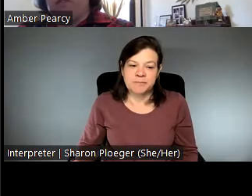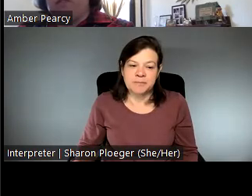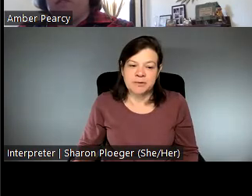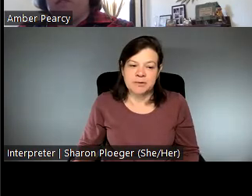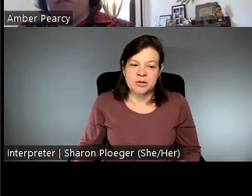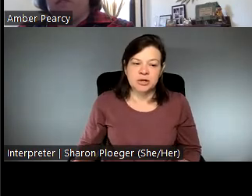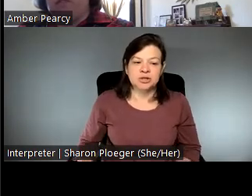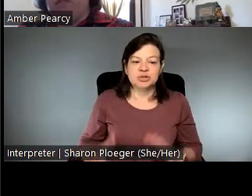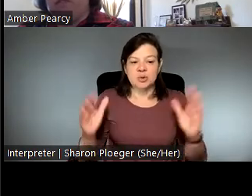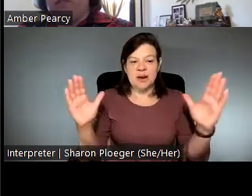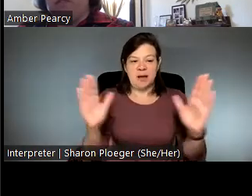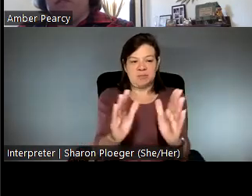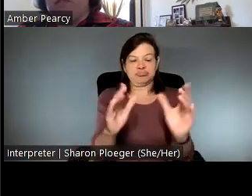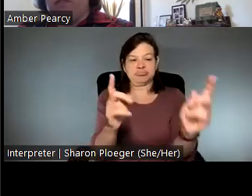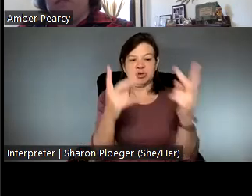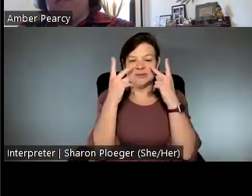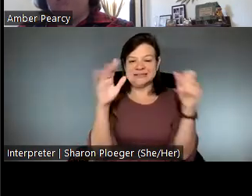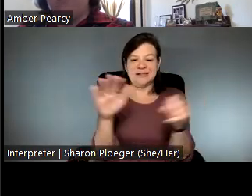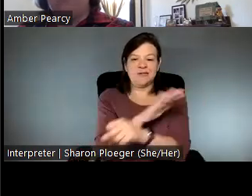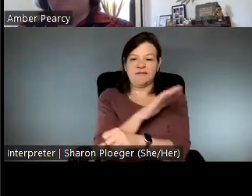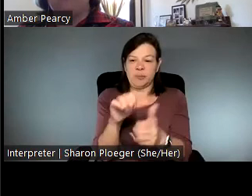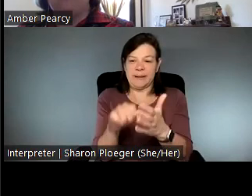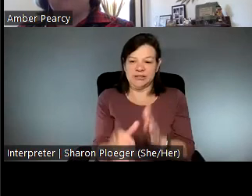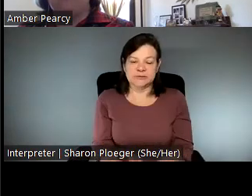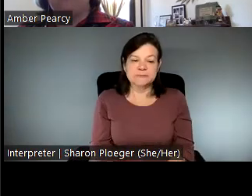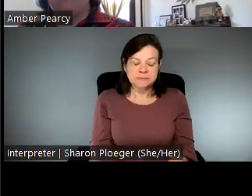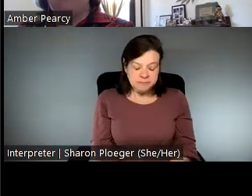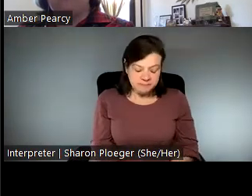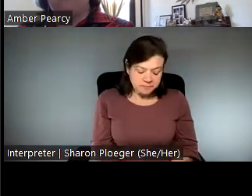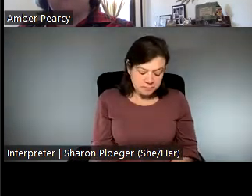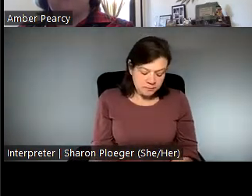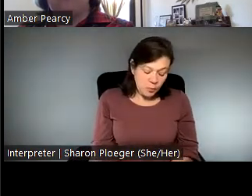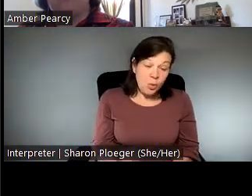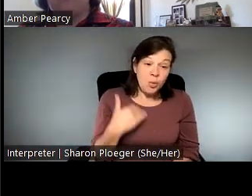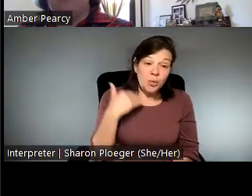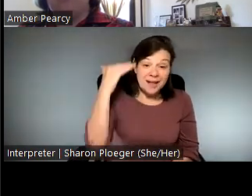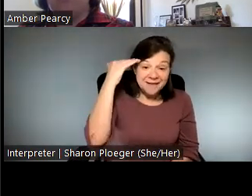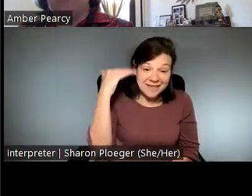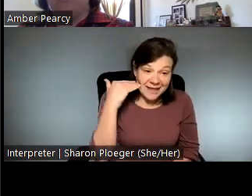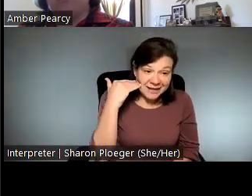so we can maybe see the full thing. So we have all of the headings. We have a list that is bulleted